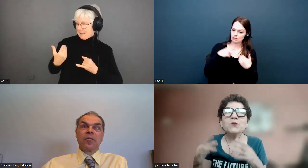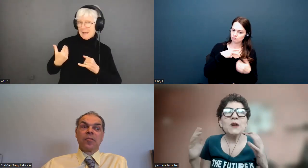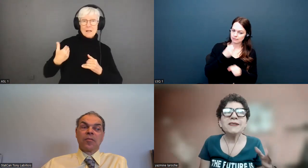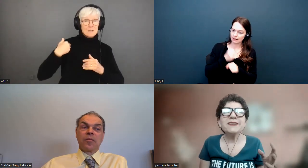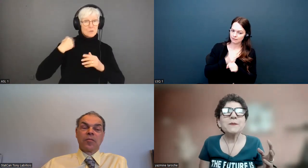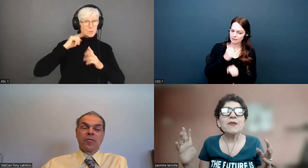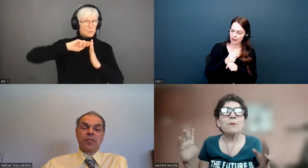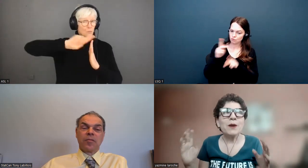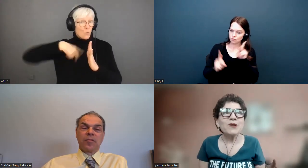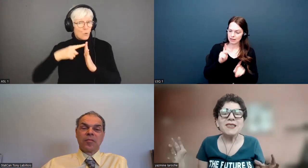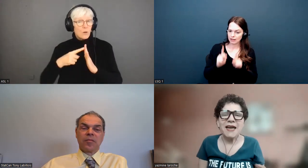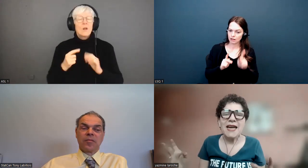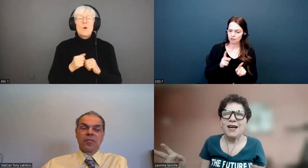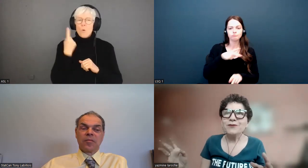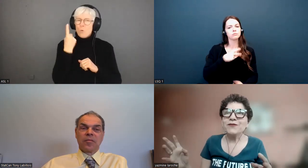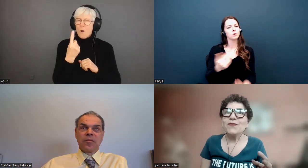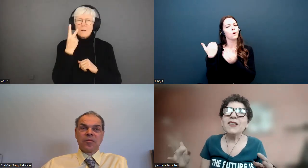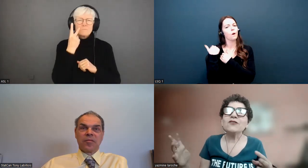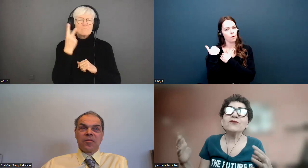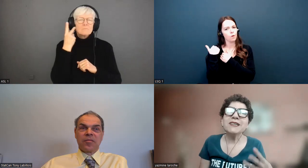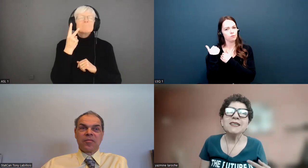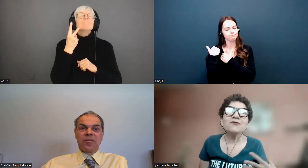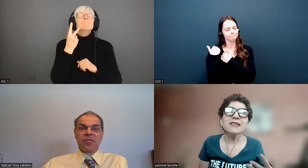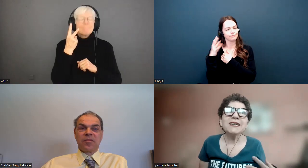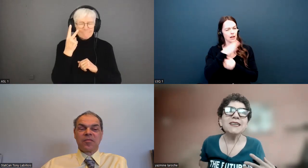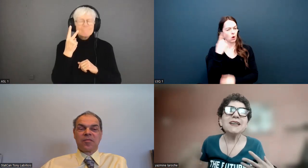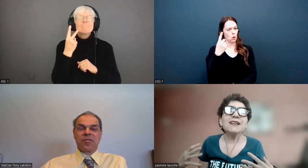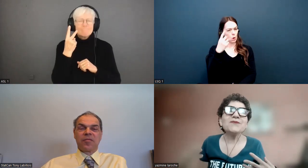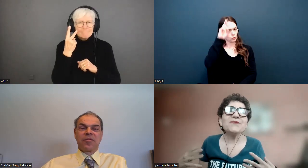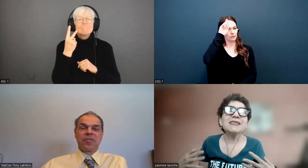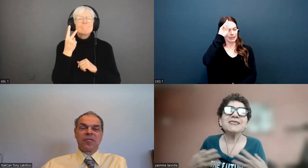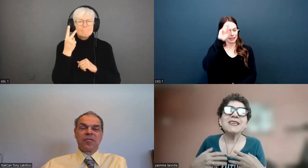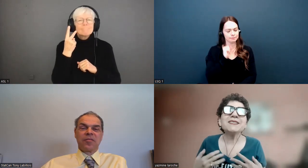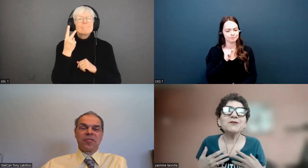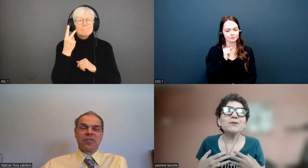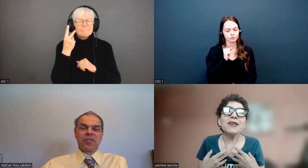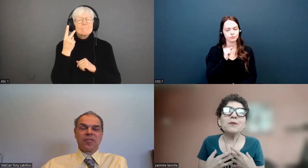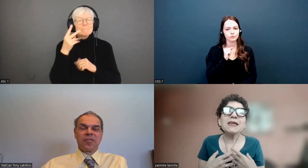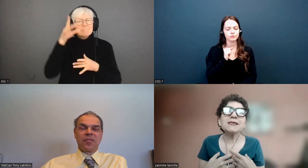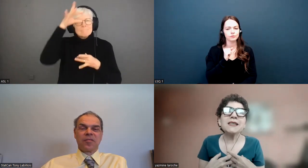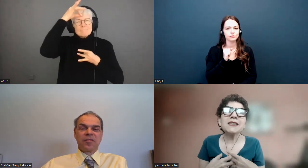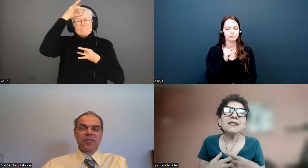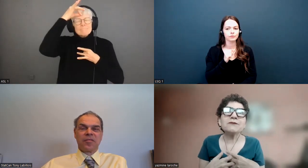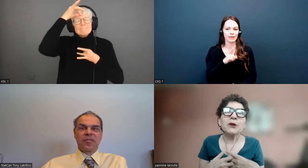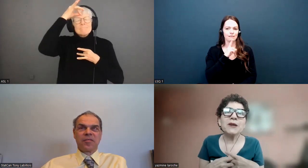one memory that I have that really really uh it stays with me because I think it's very